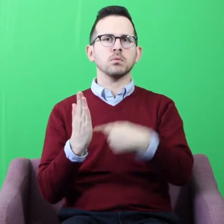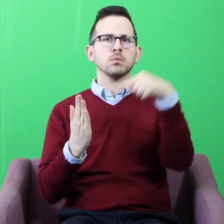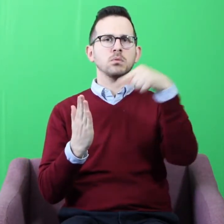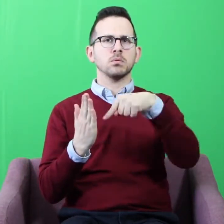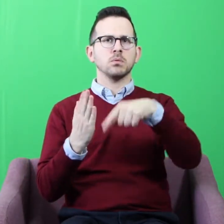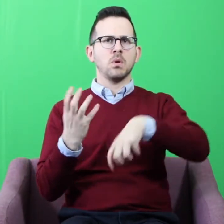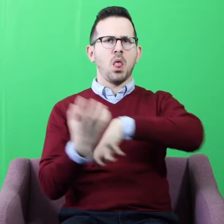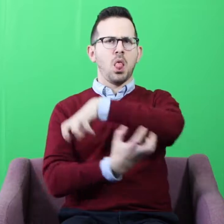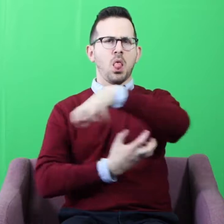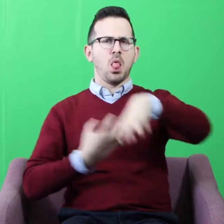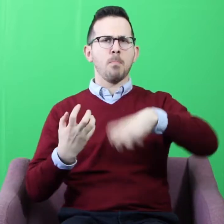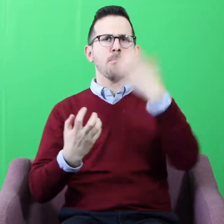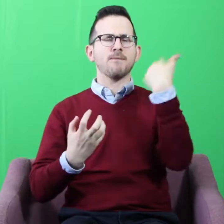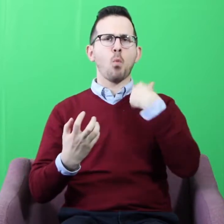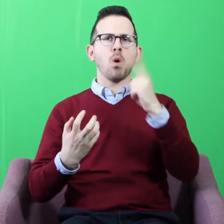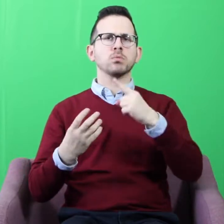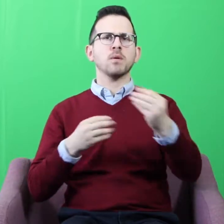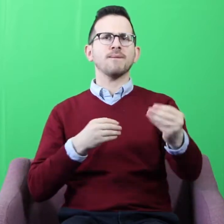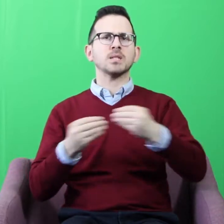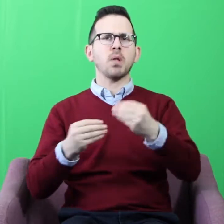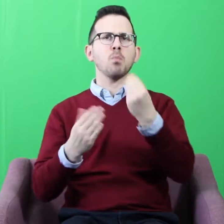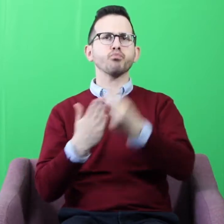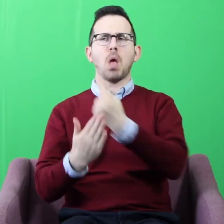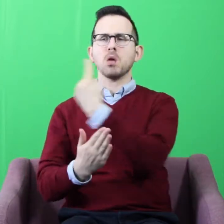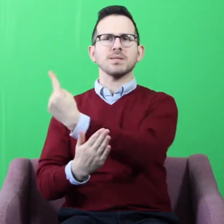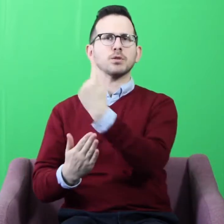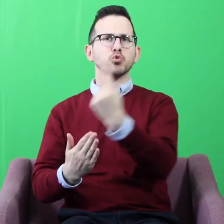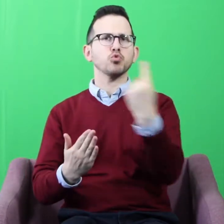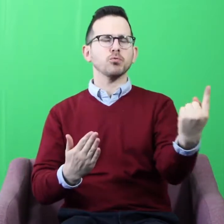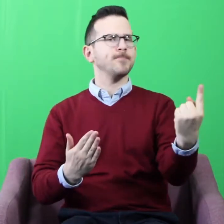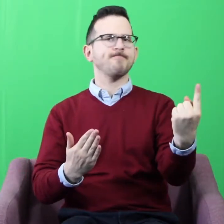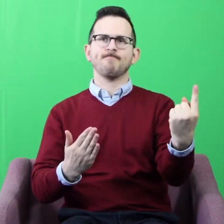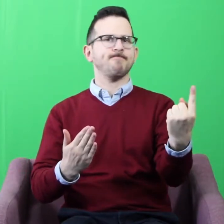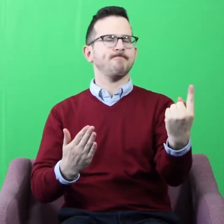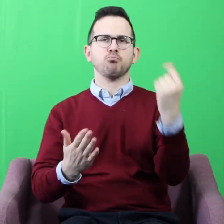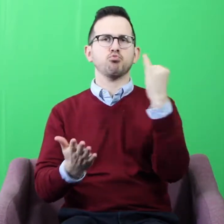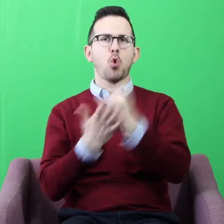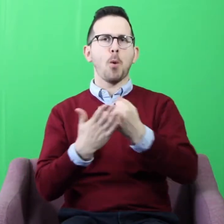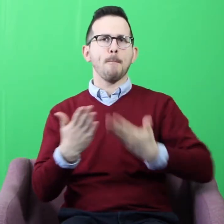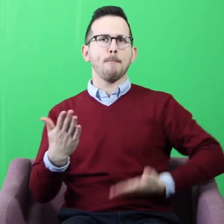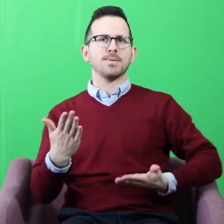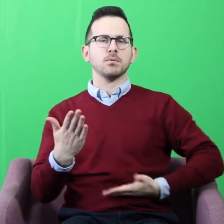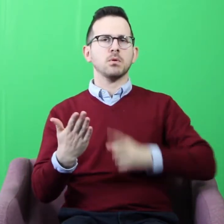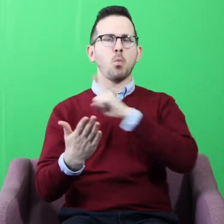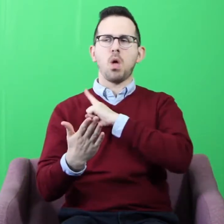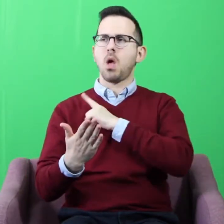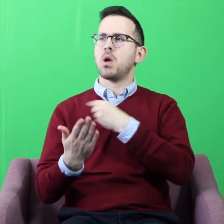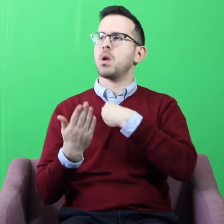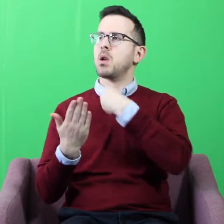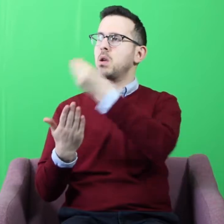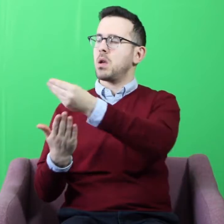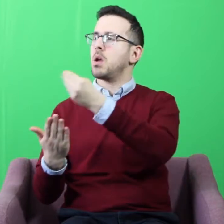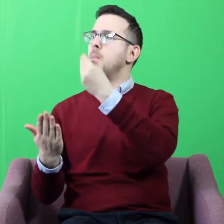When we started, we had a flexible pricing policy which differed from client to client of what the pricing was for each client